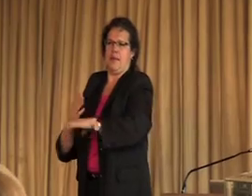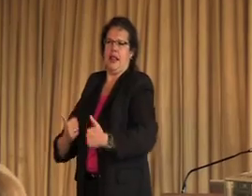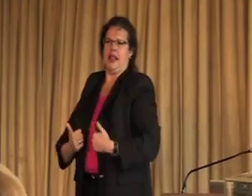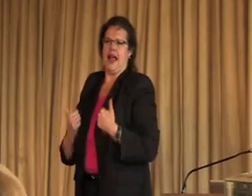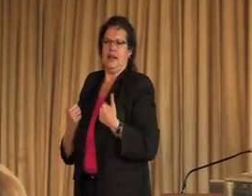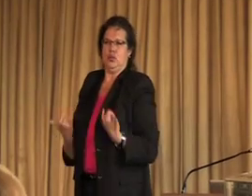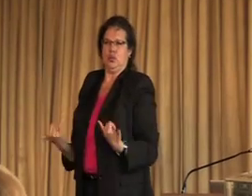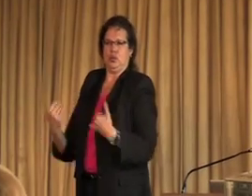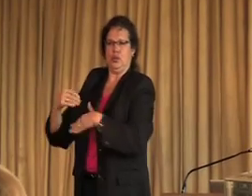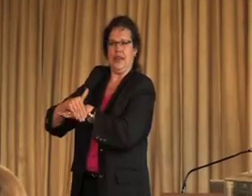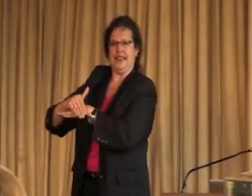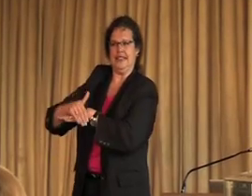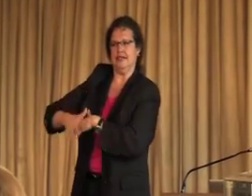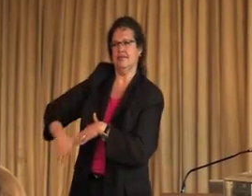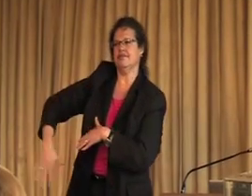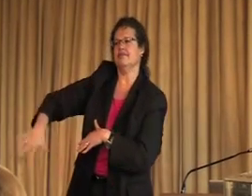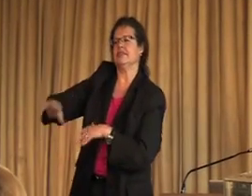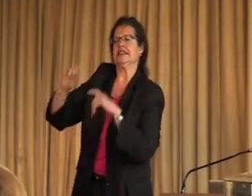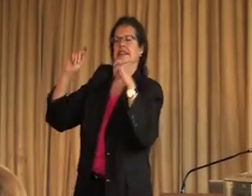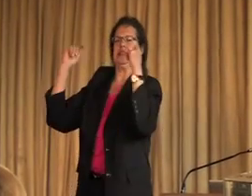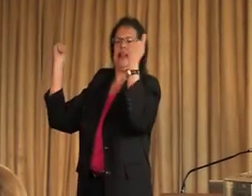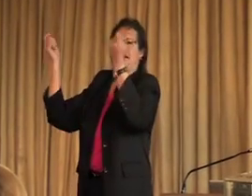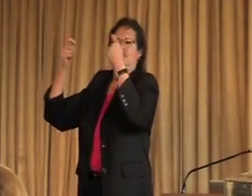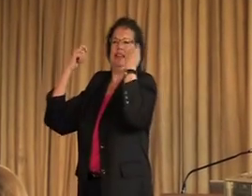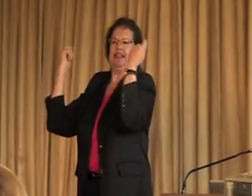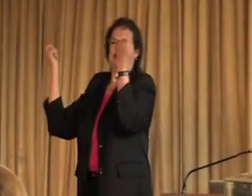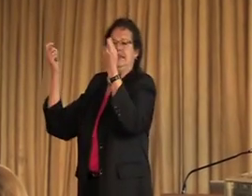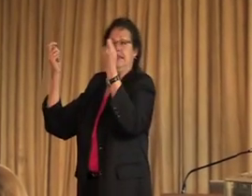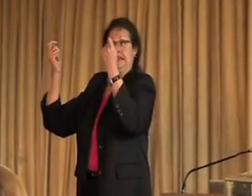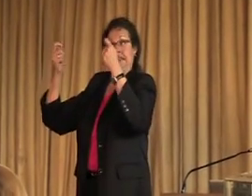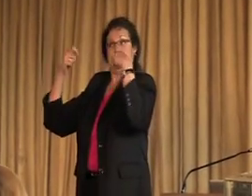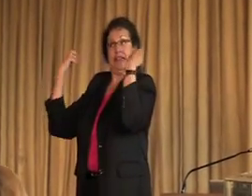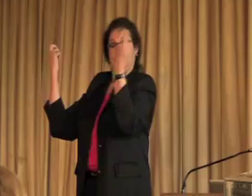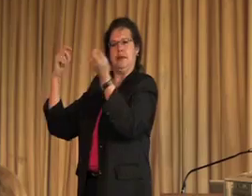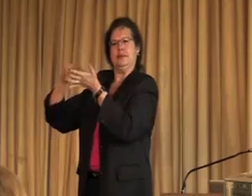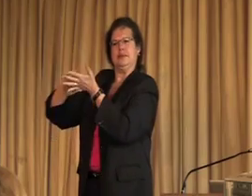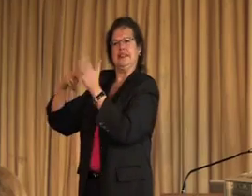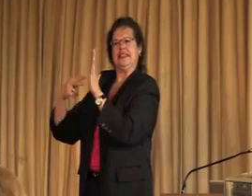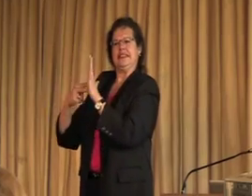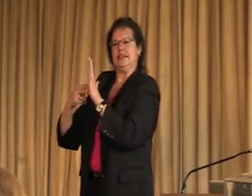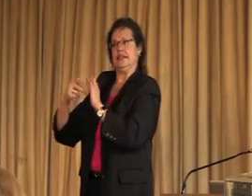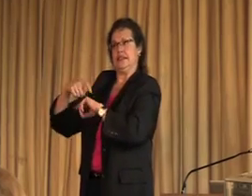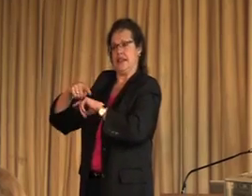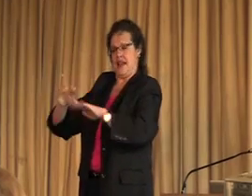Studies. So we're going to -- I'm going to speak about where we have come from and where